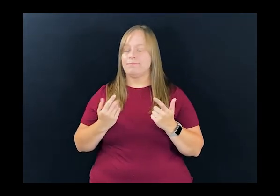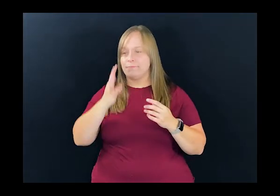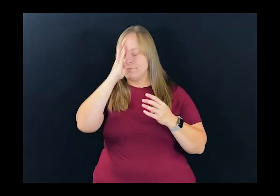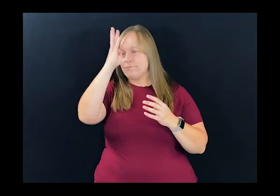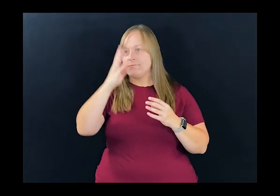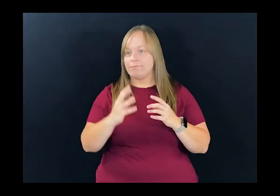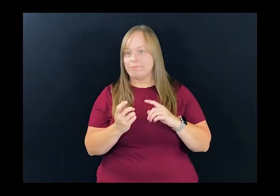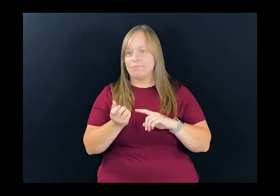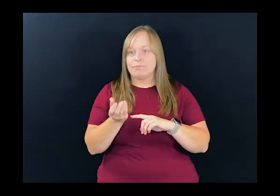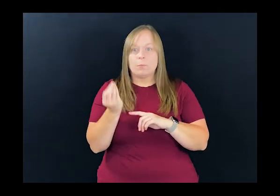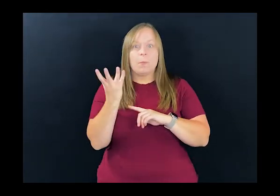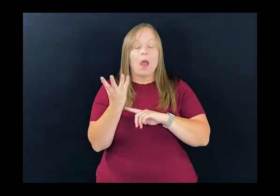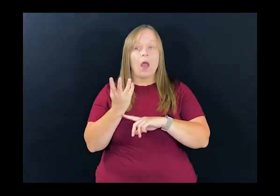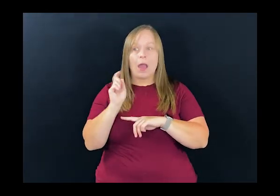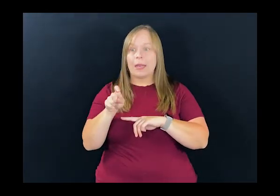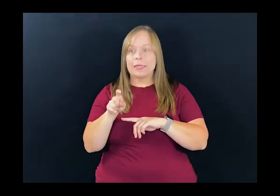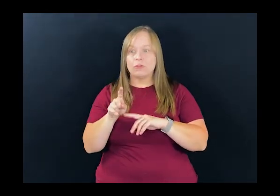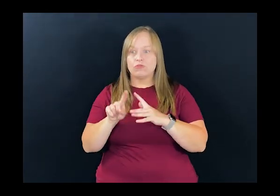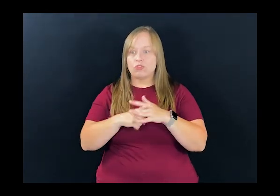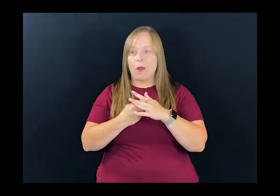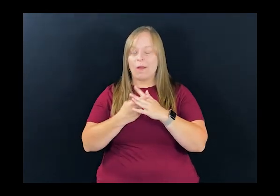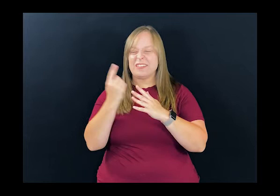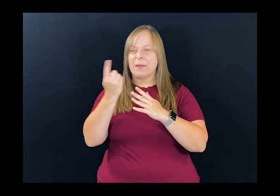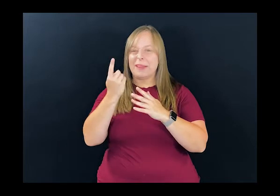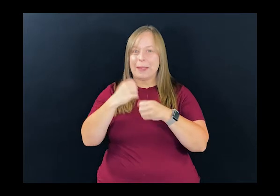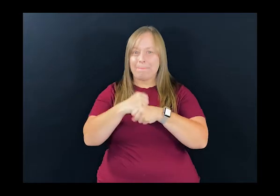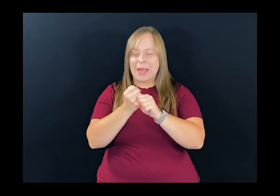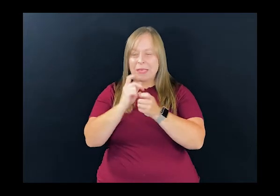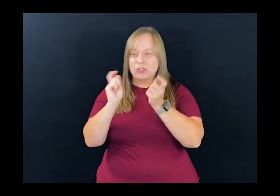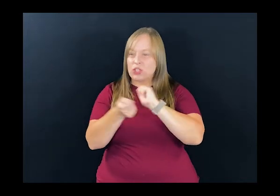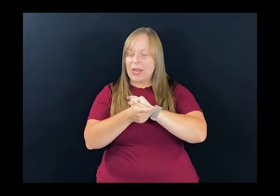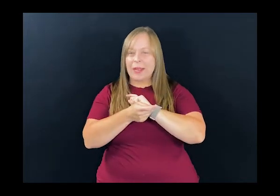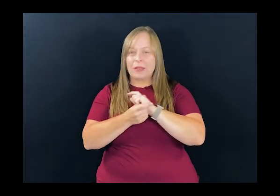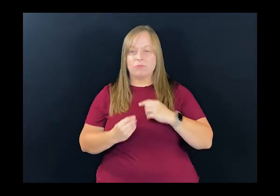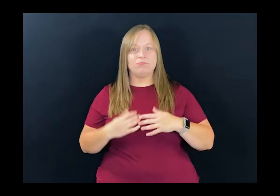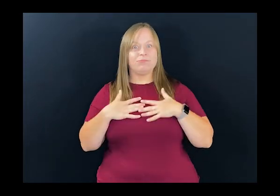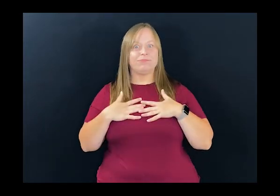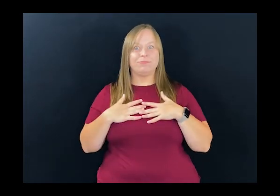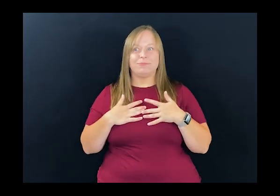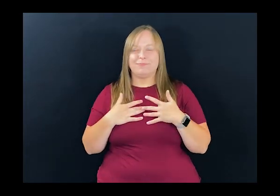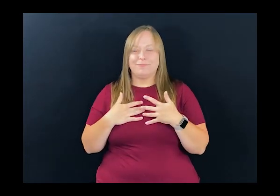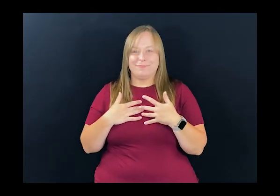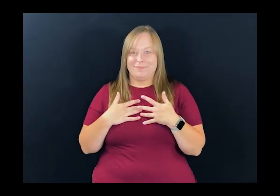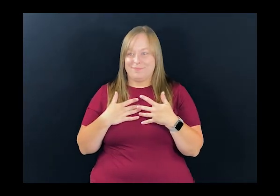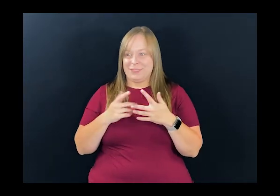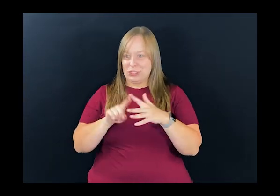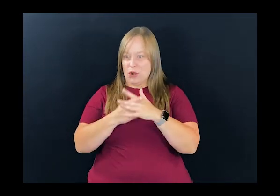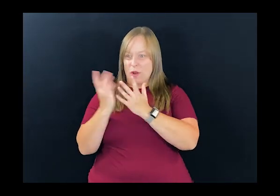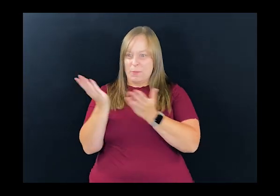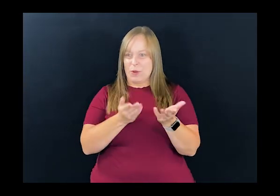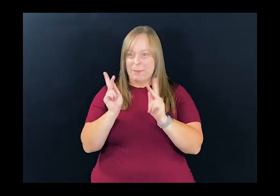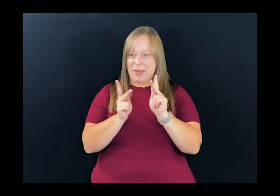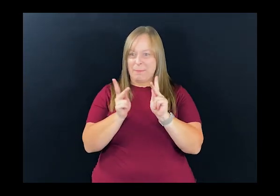that you said I need to start making this change and started to bring people in